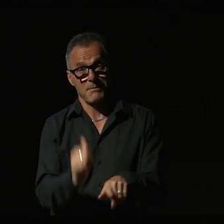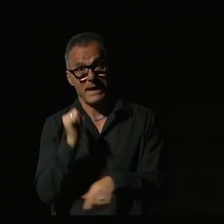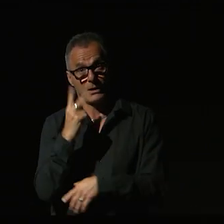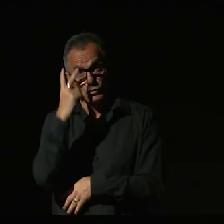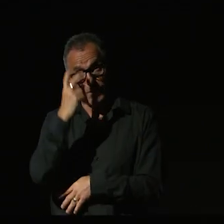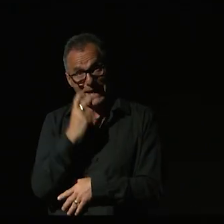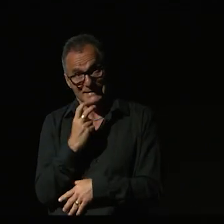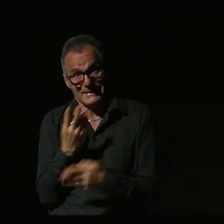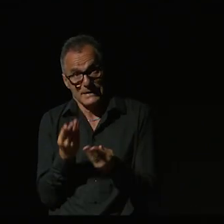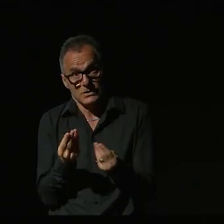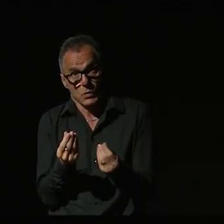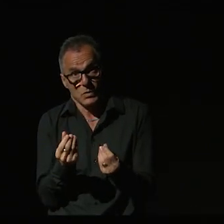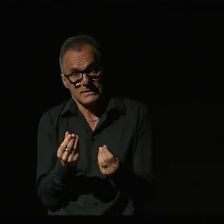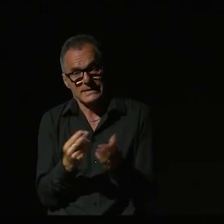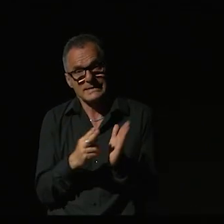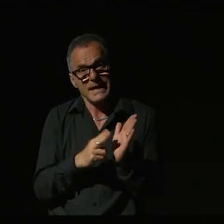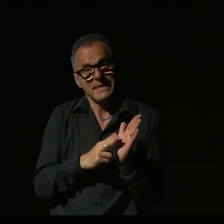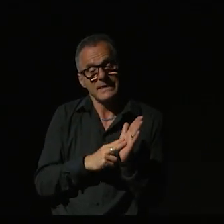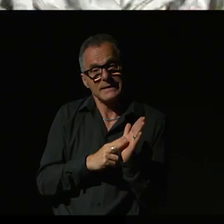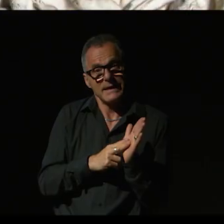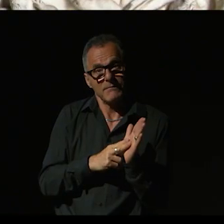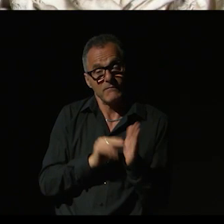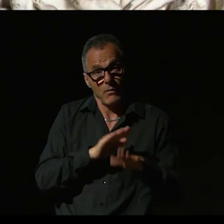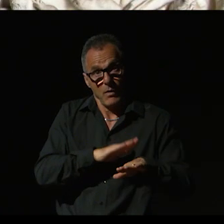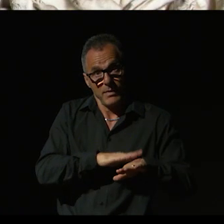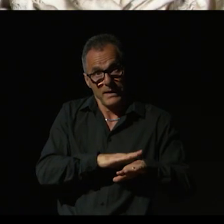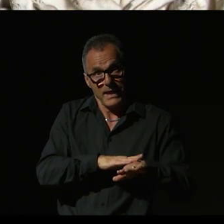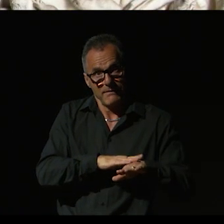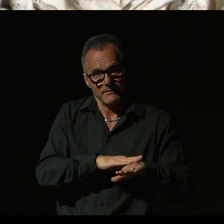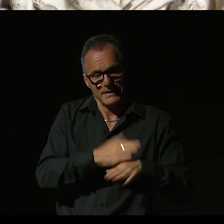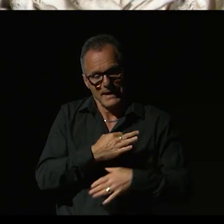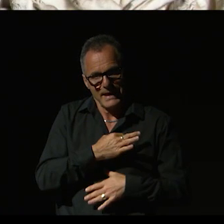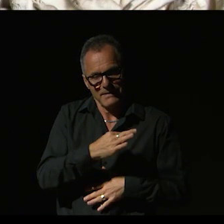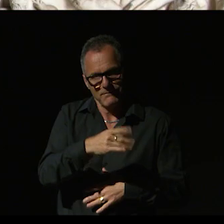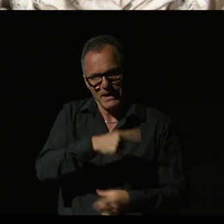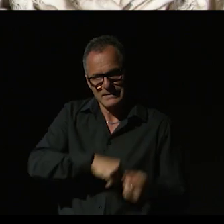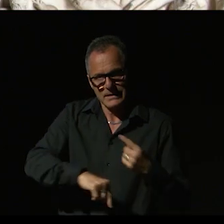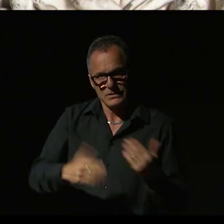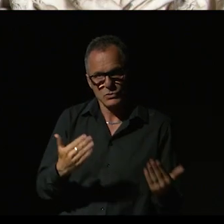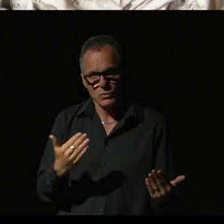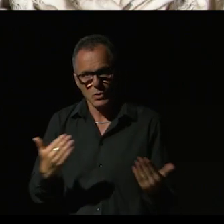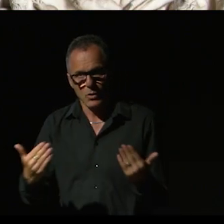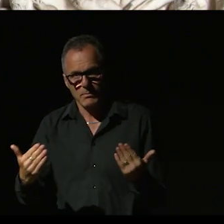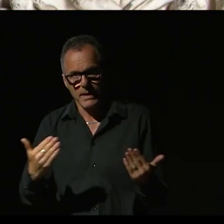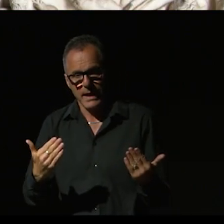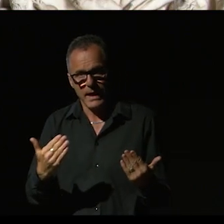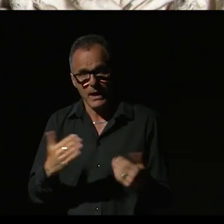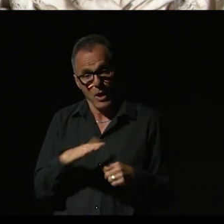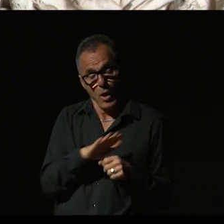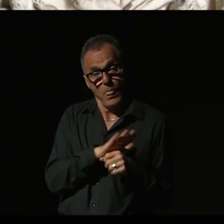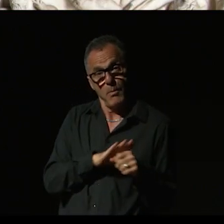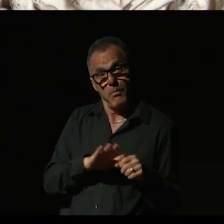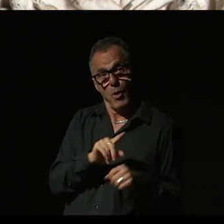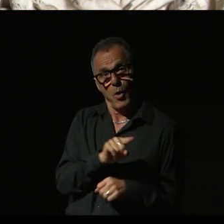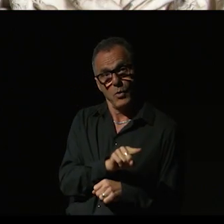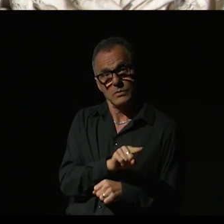the nymph and profile, that's just a suggestion to the left, invites us to compare her statuesque pose to Antique reliefs and sarcophagi.